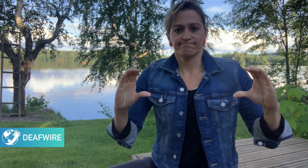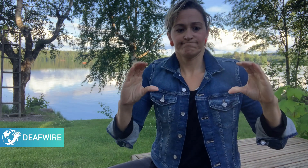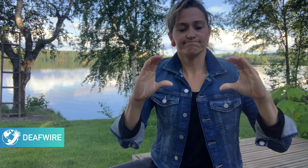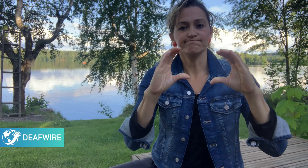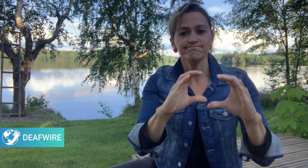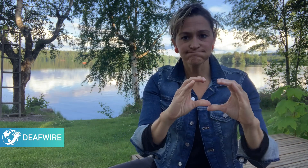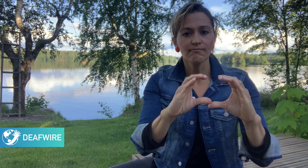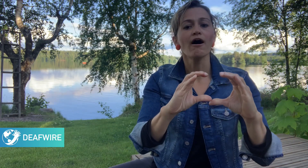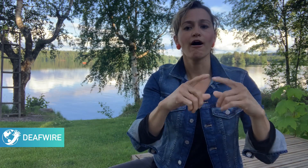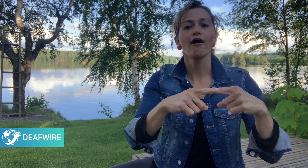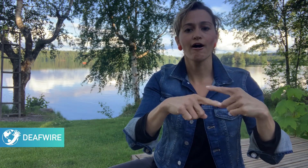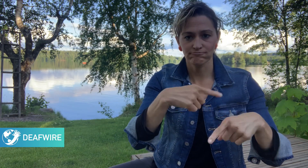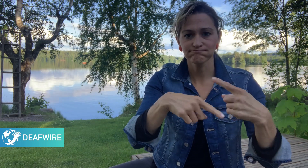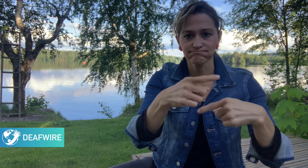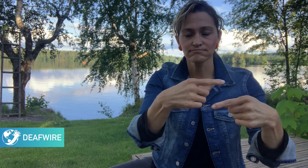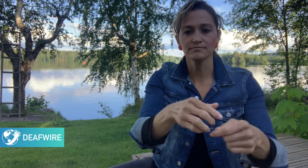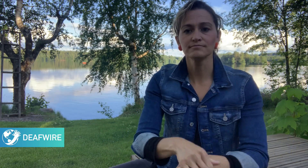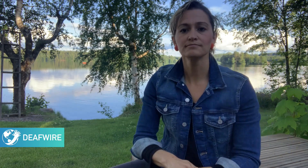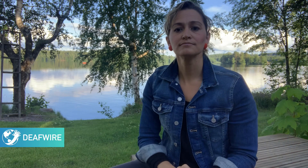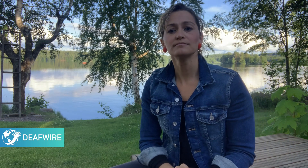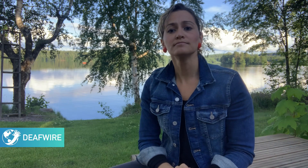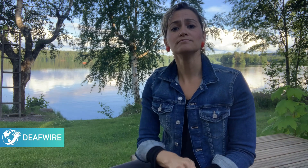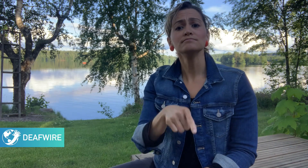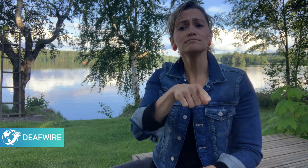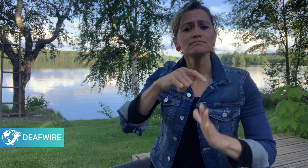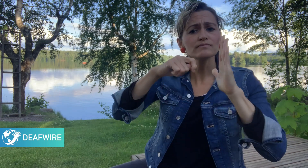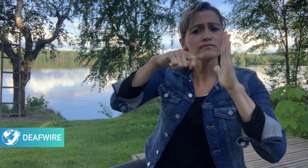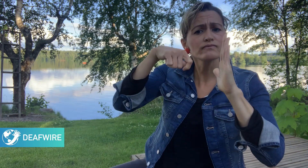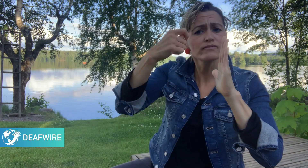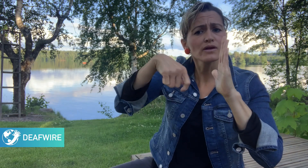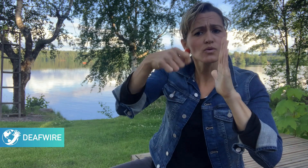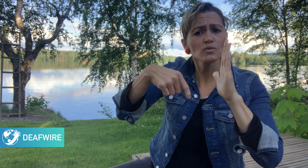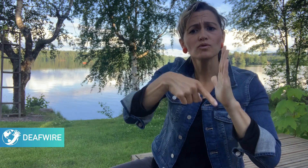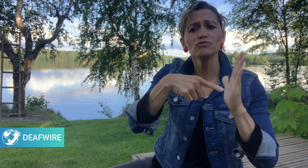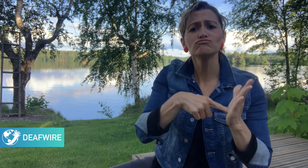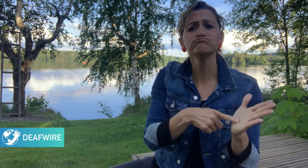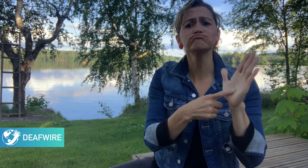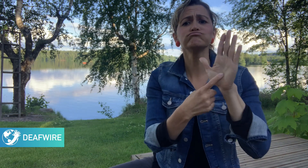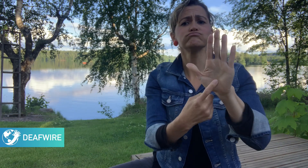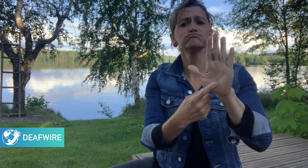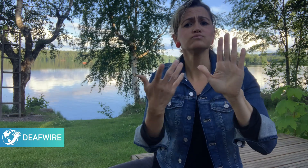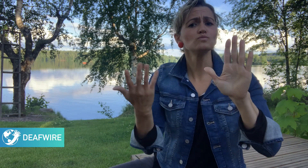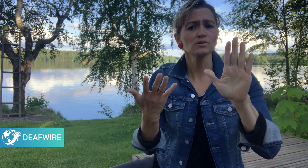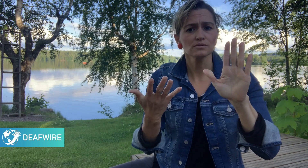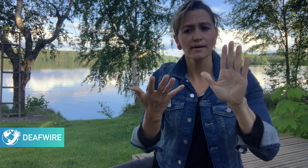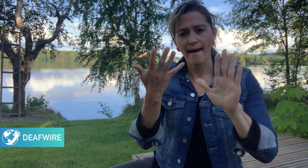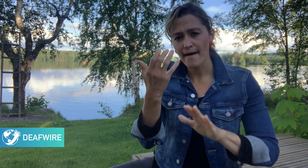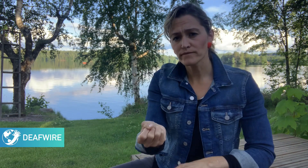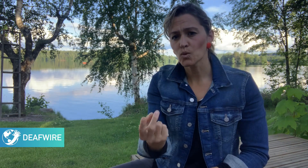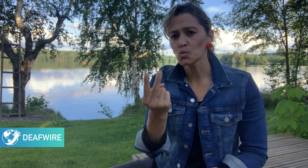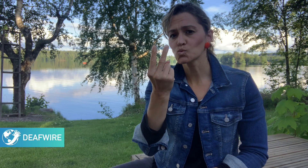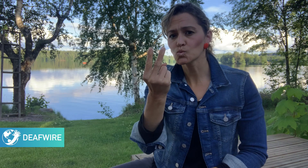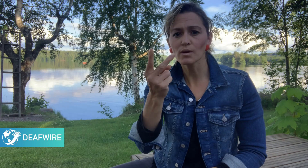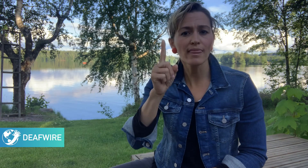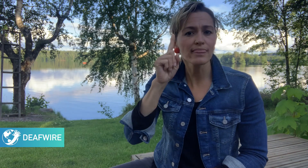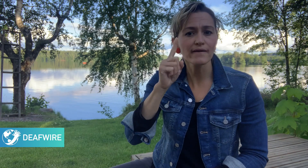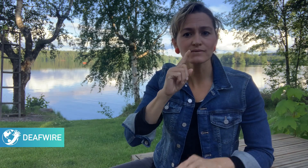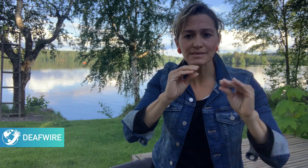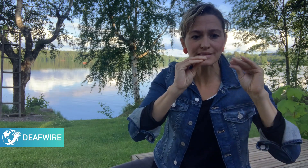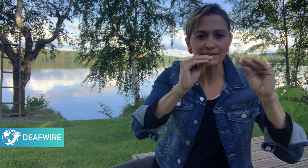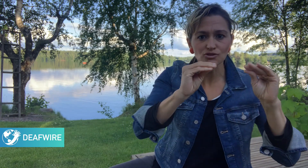The video features two Deaf teachers sharing child-friendly